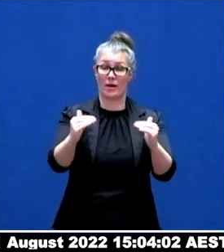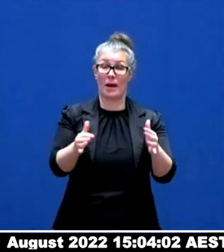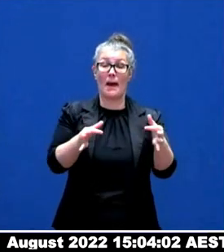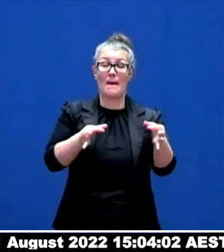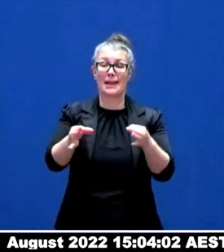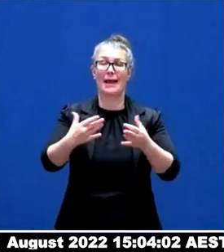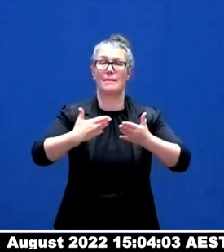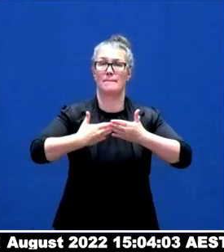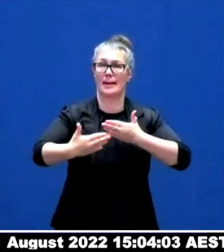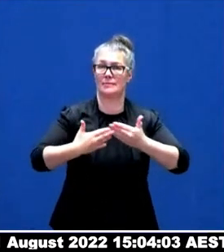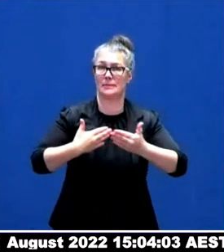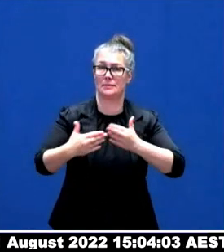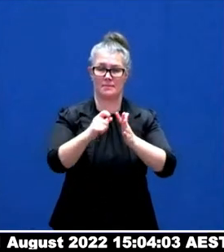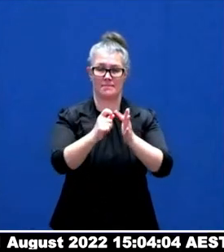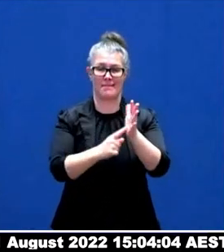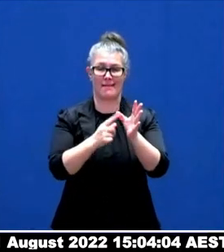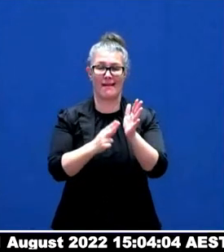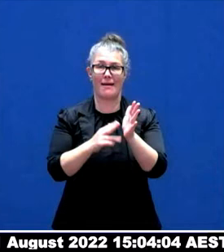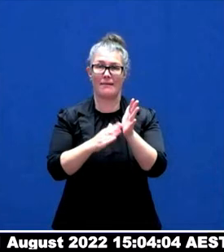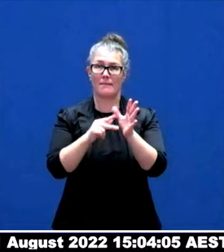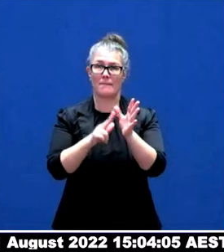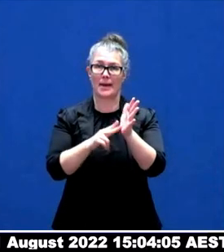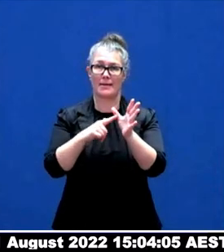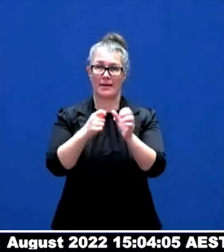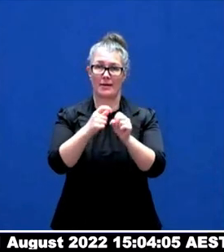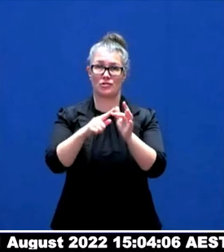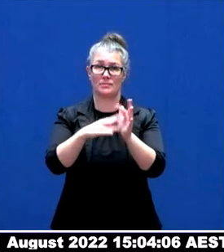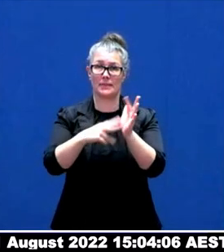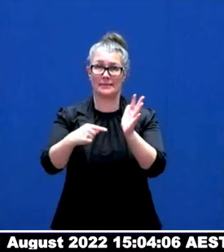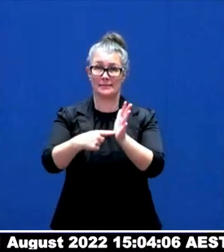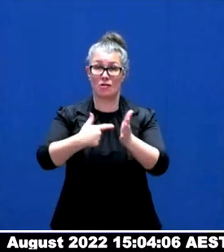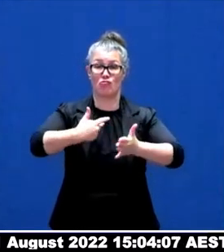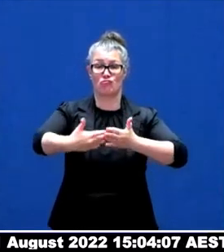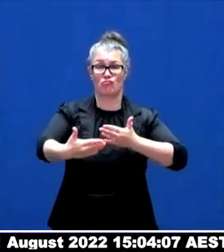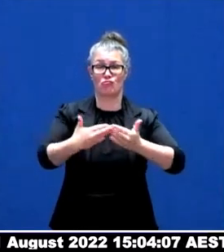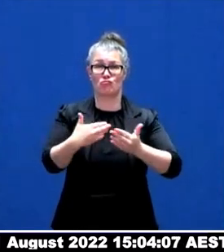arrangements. Now, this is when - perhaps you can explain plan management?